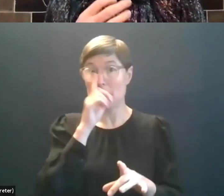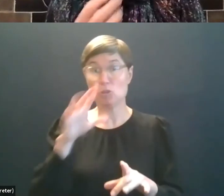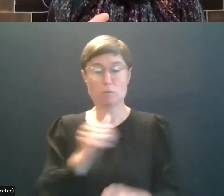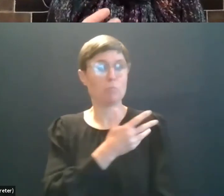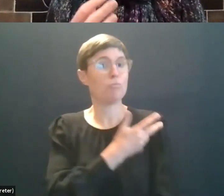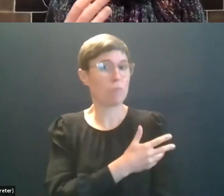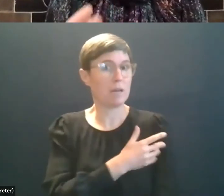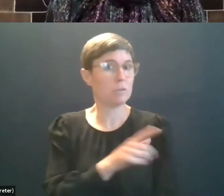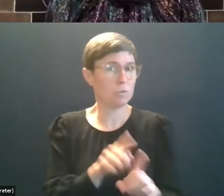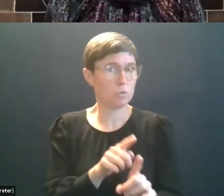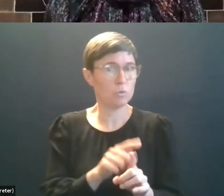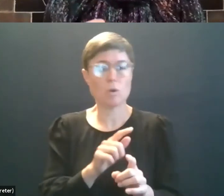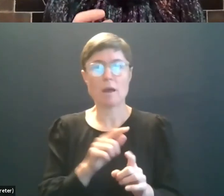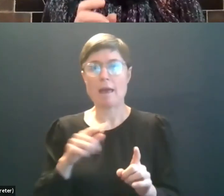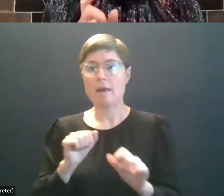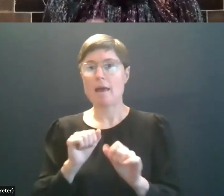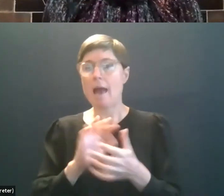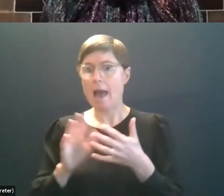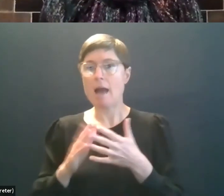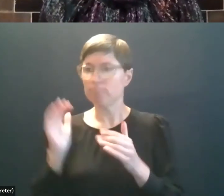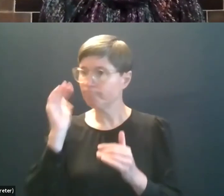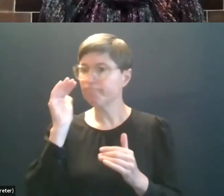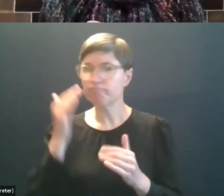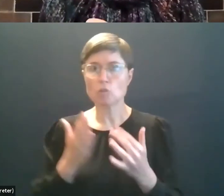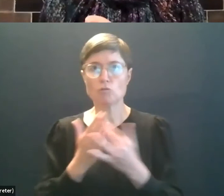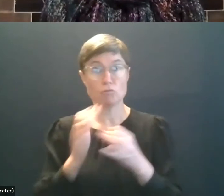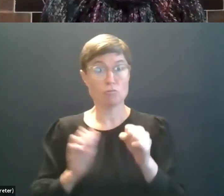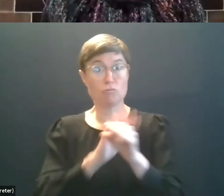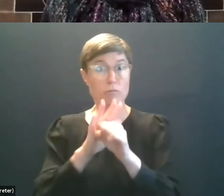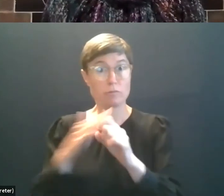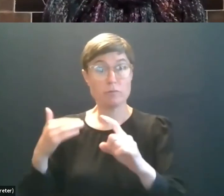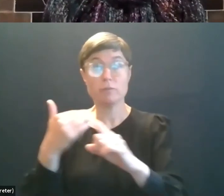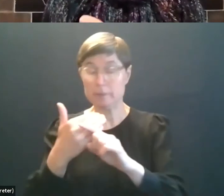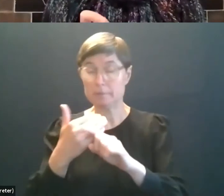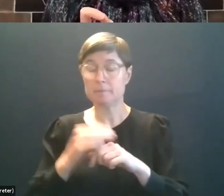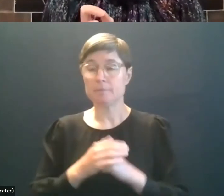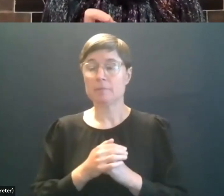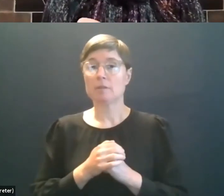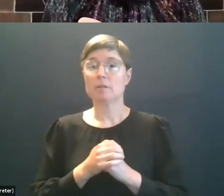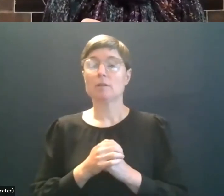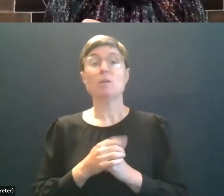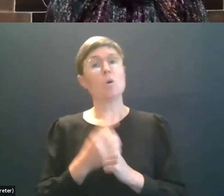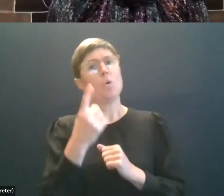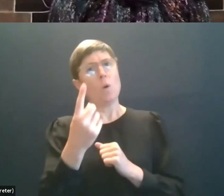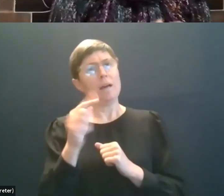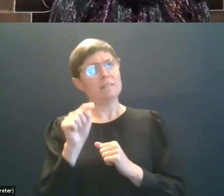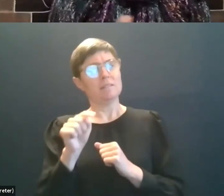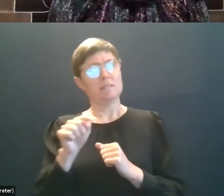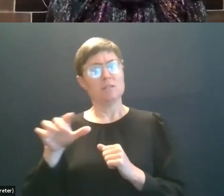faced the pandemic and one of the things we should be proud of that Australians have built